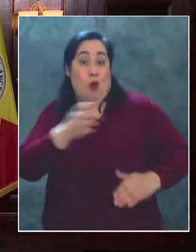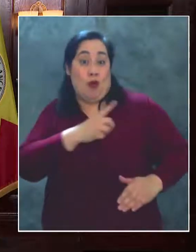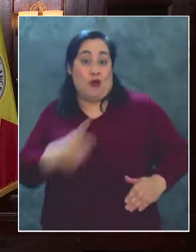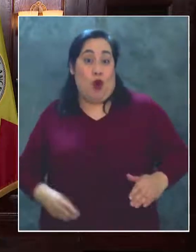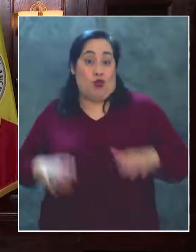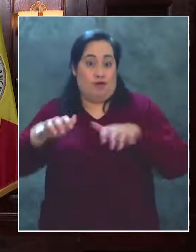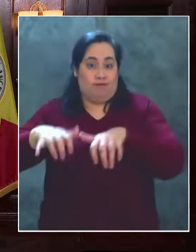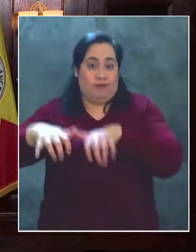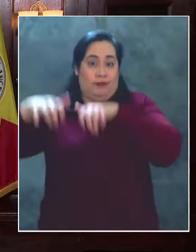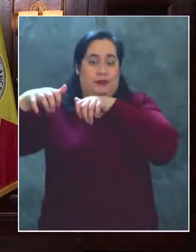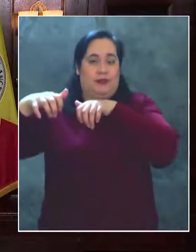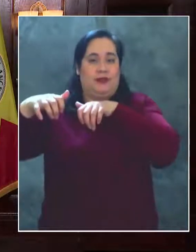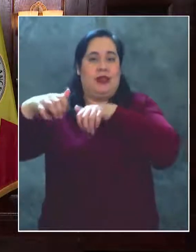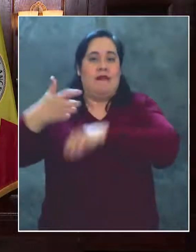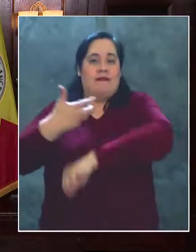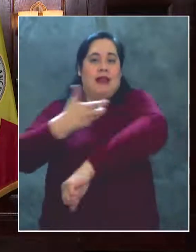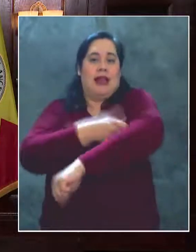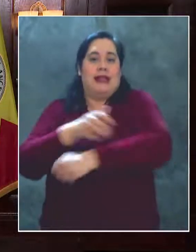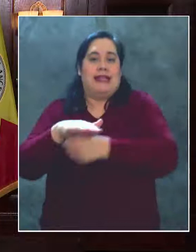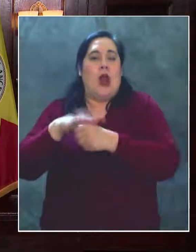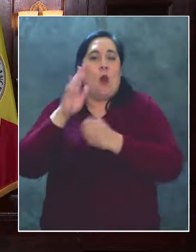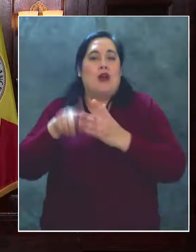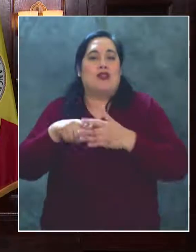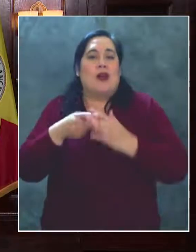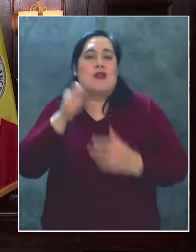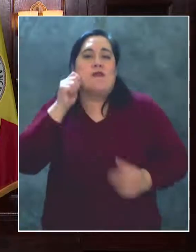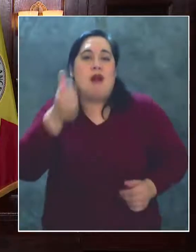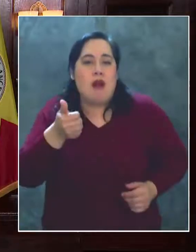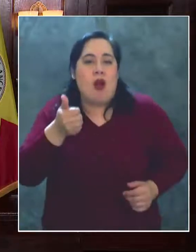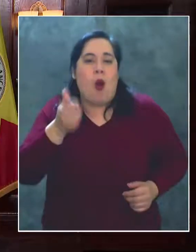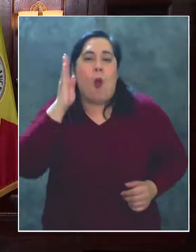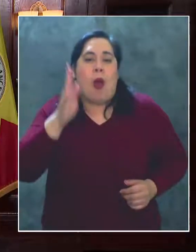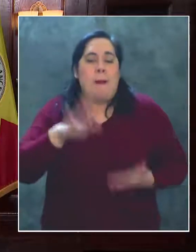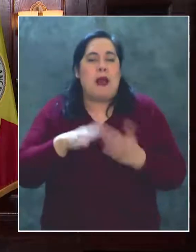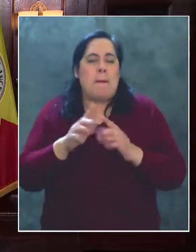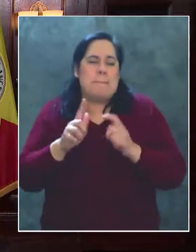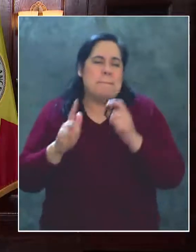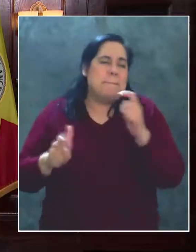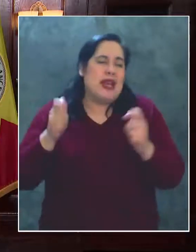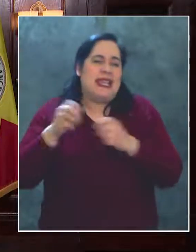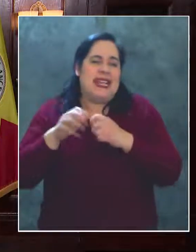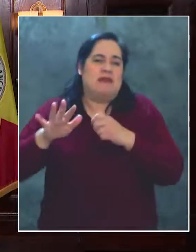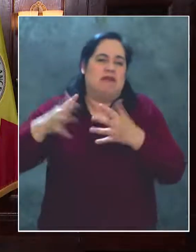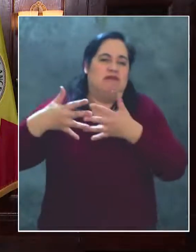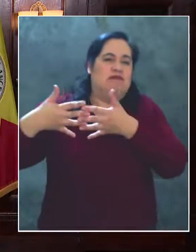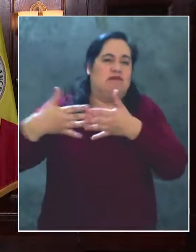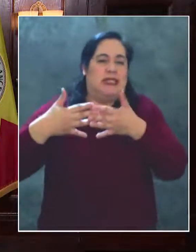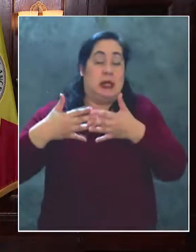TOMORROW AT DODGER STADIUM A VACCINATION SITE THAT WILL BE ONE OF THE BIGGEST IN THE COUNTRY IF NOT THE BIGGEST IN THE COUNTRY.